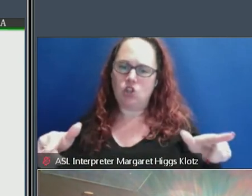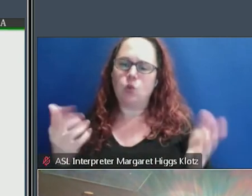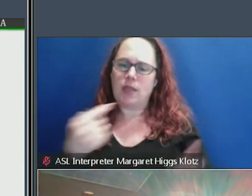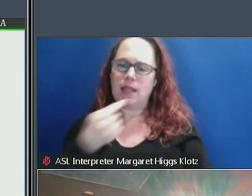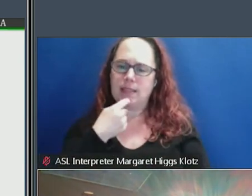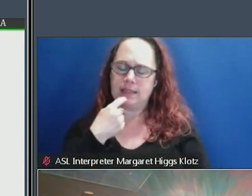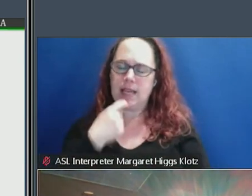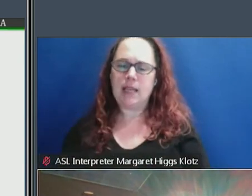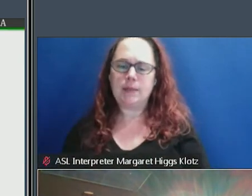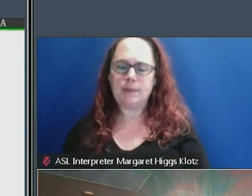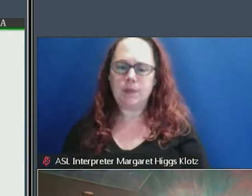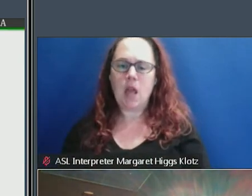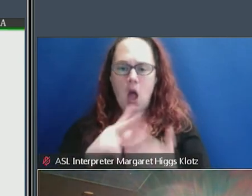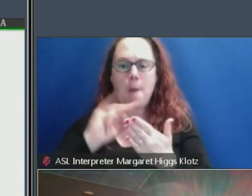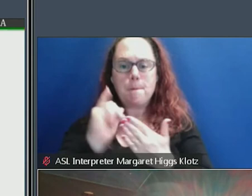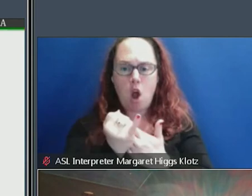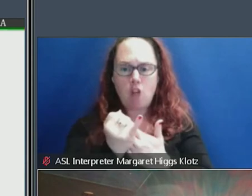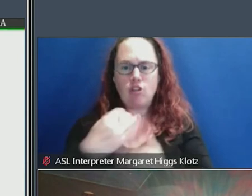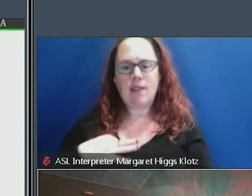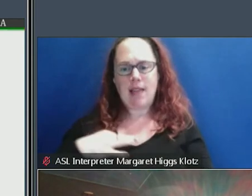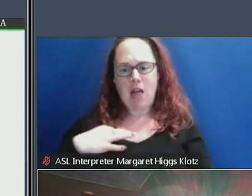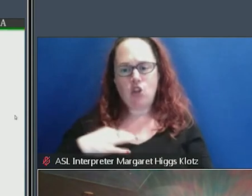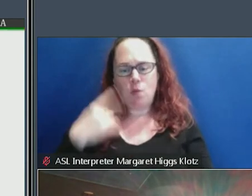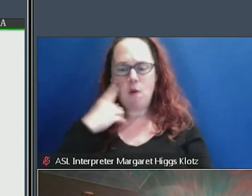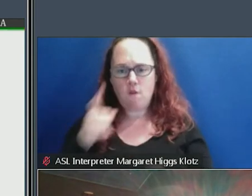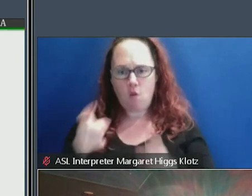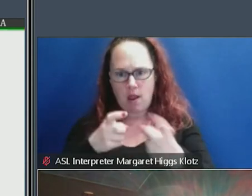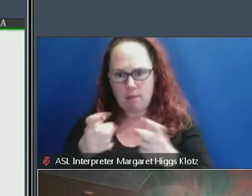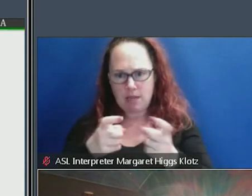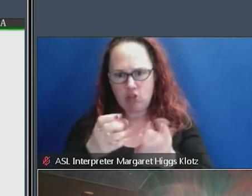a project that's eligible for administrative review.